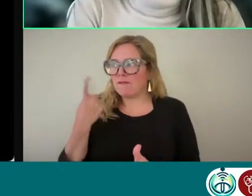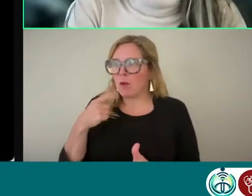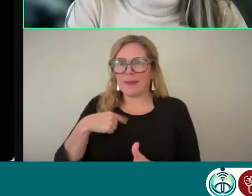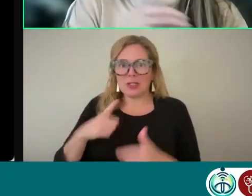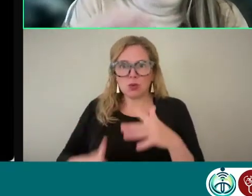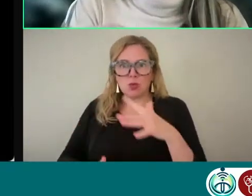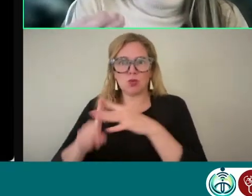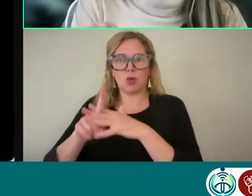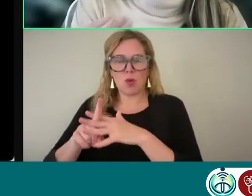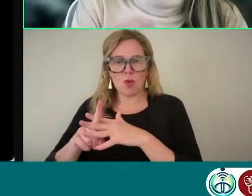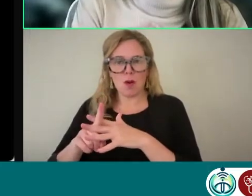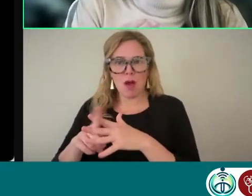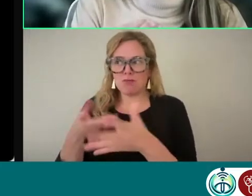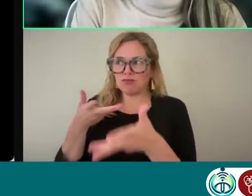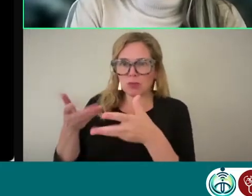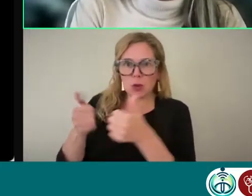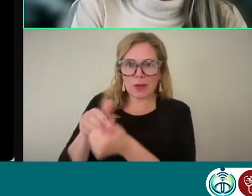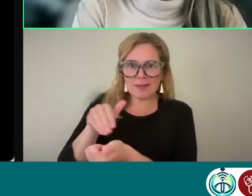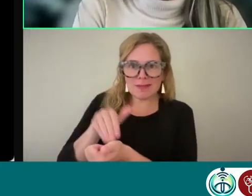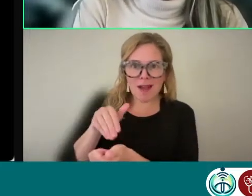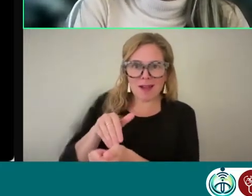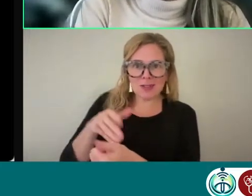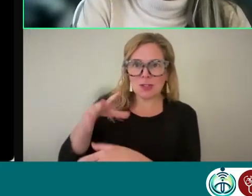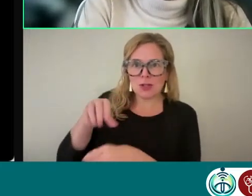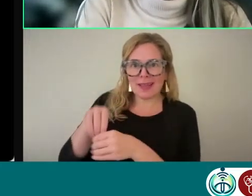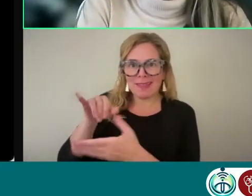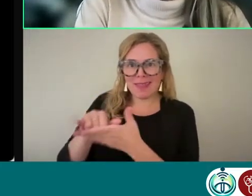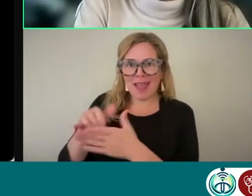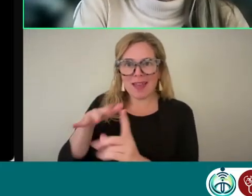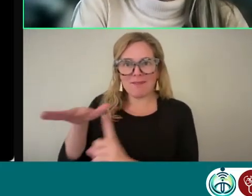So, the key takeaway here is that just as executive functioning difficulties